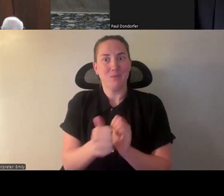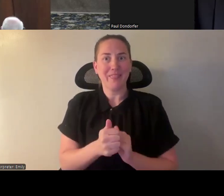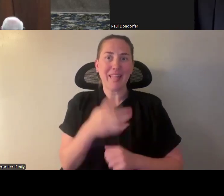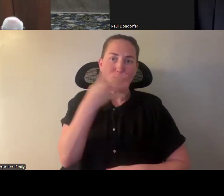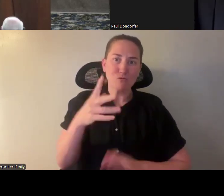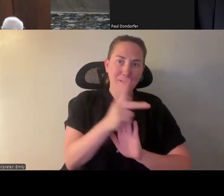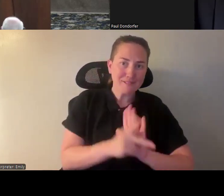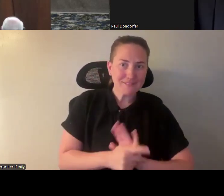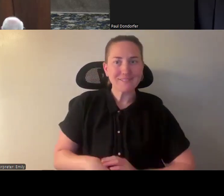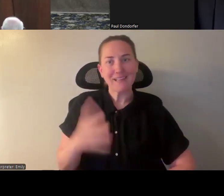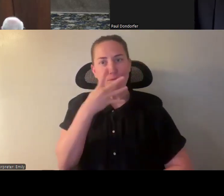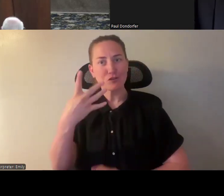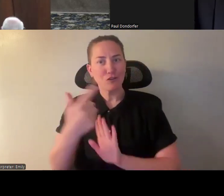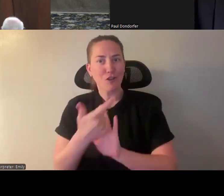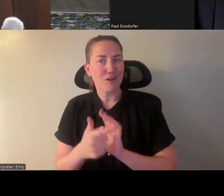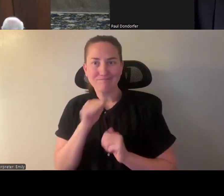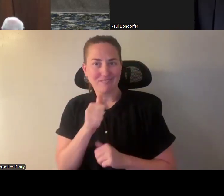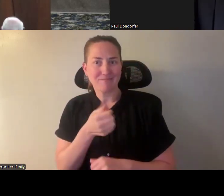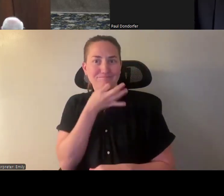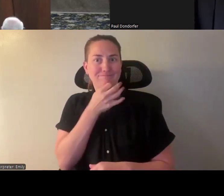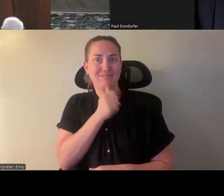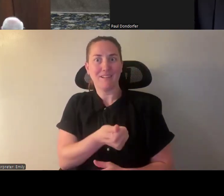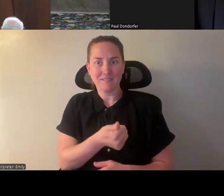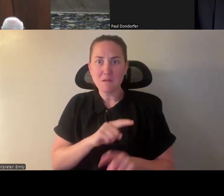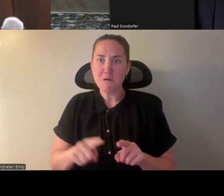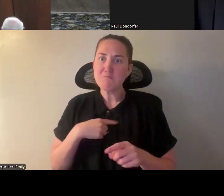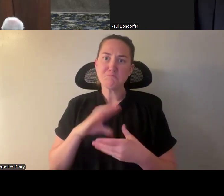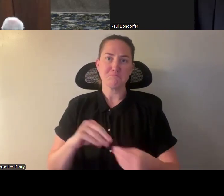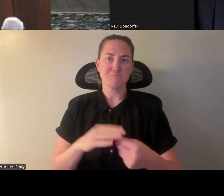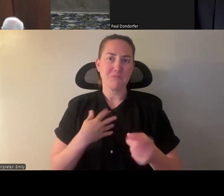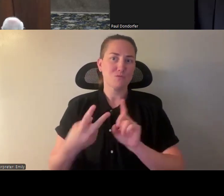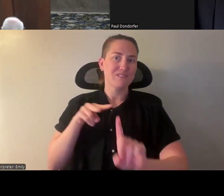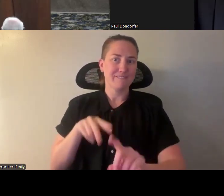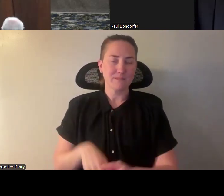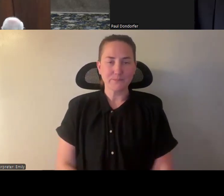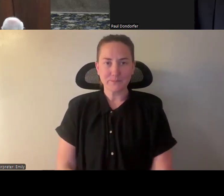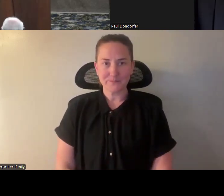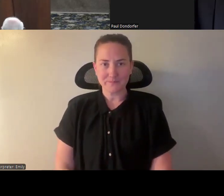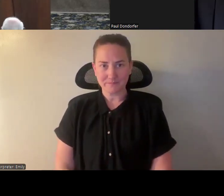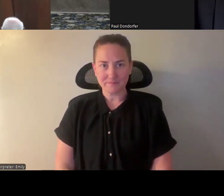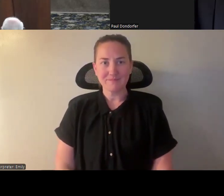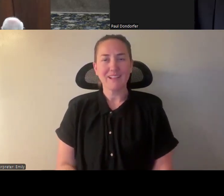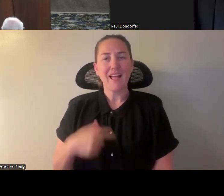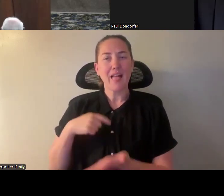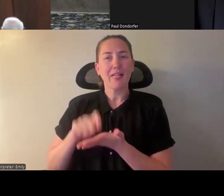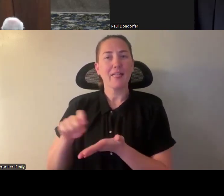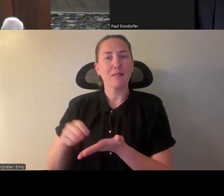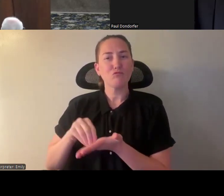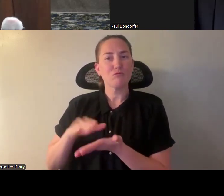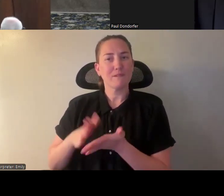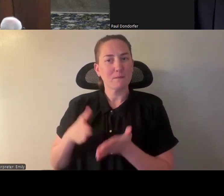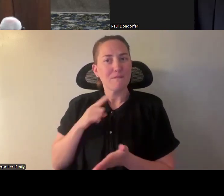law but I wanted to share my perspective I'm the bookkeeper for a local nonprofit here in Rochester